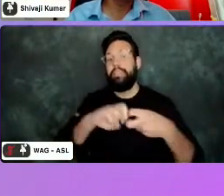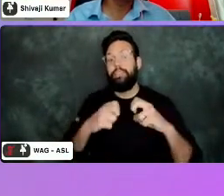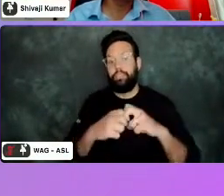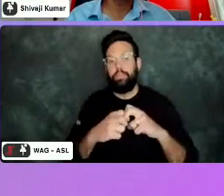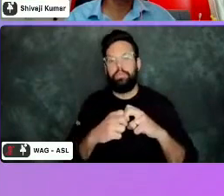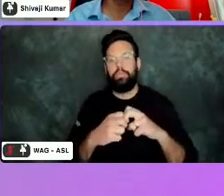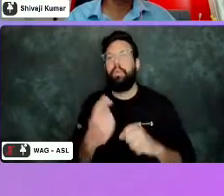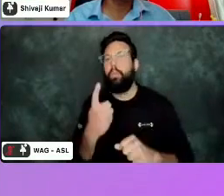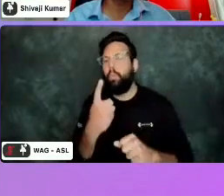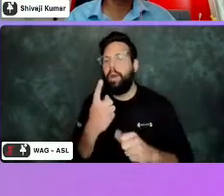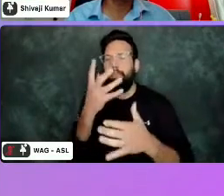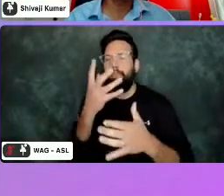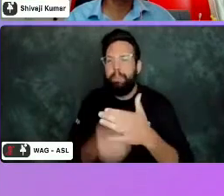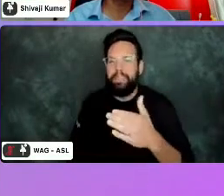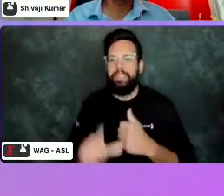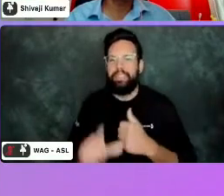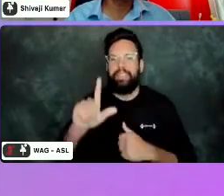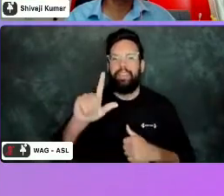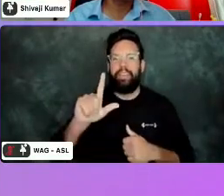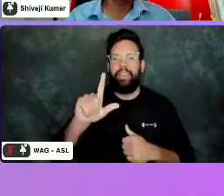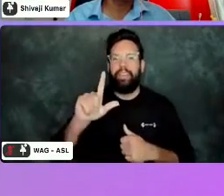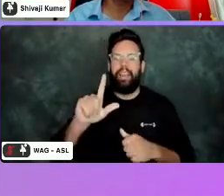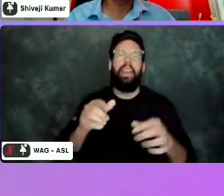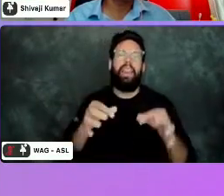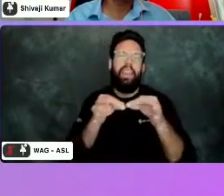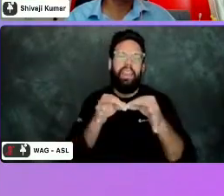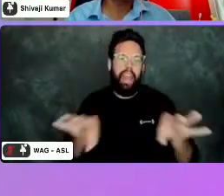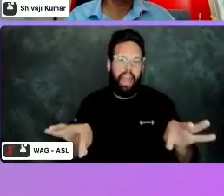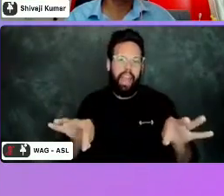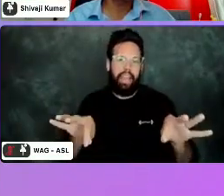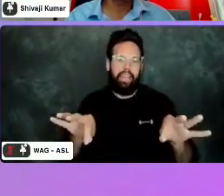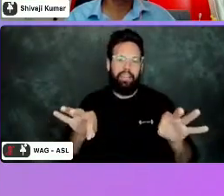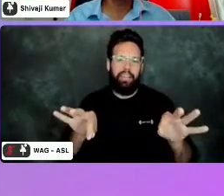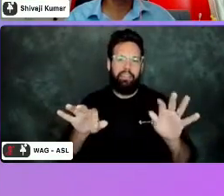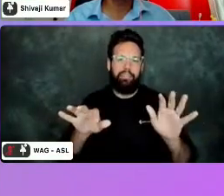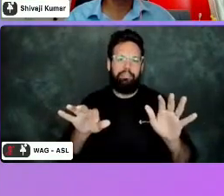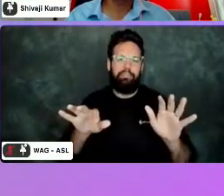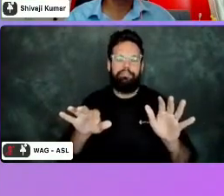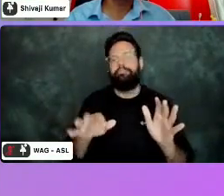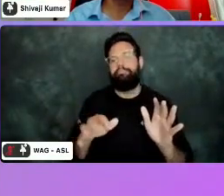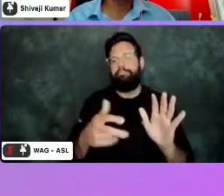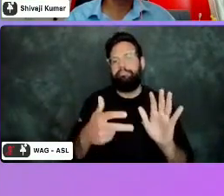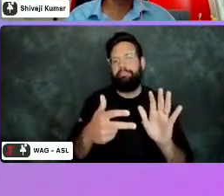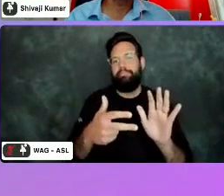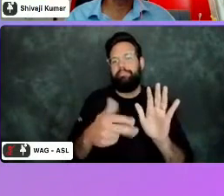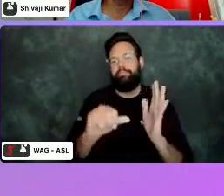So we have this Spanish in the footer, we're gonna want to go into the dashboard component again.